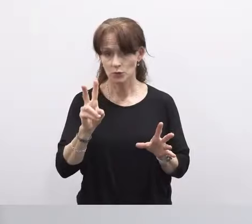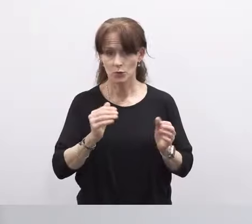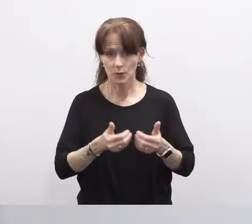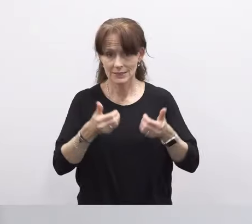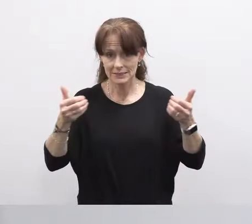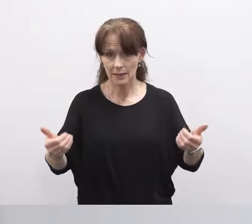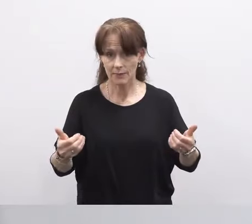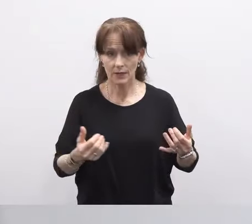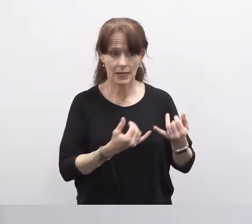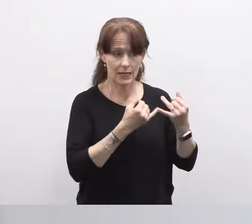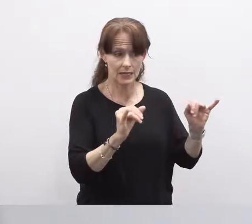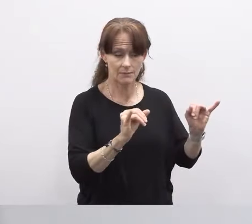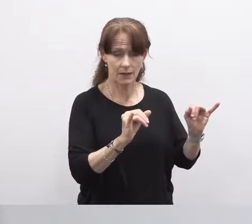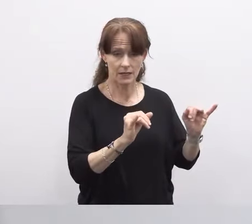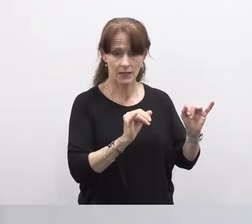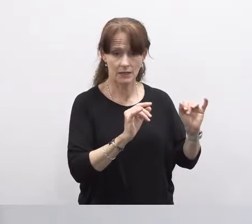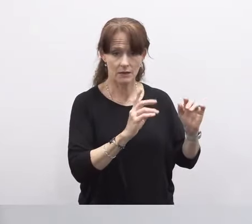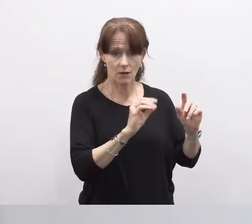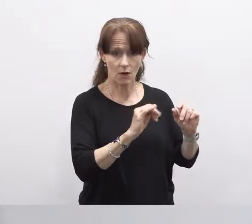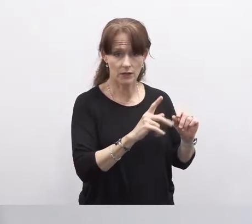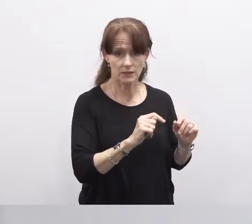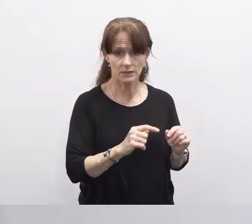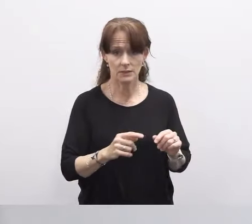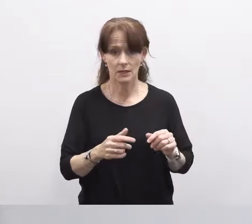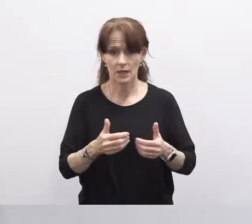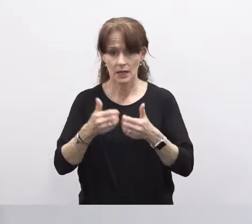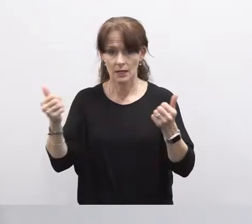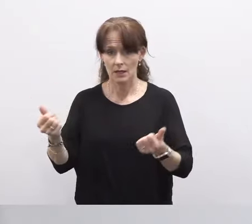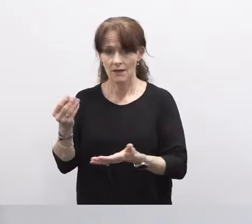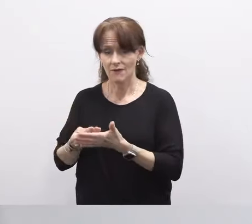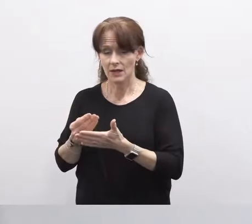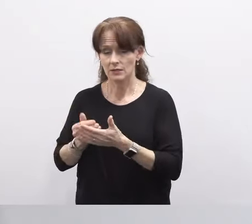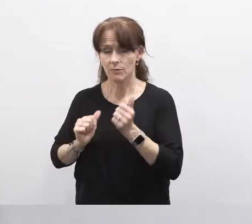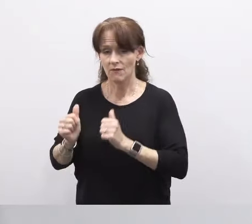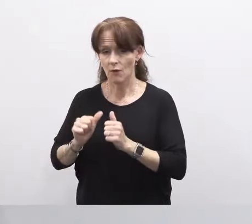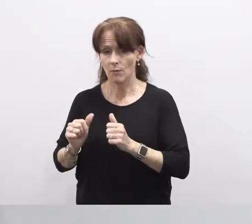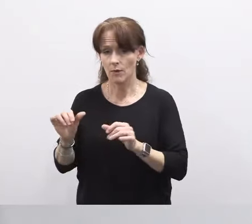independent audit report, and separate item, financial performance audit for measures,